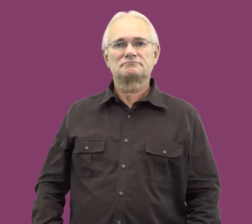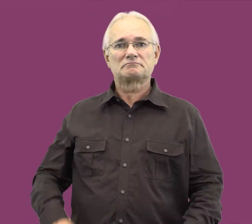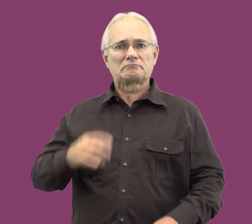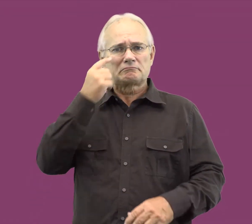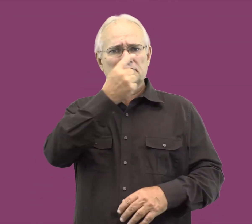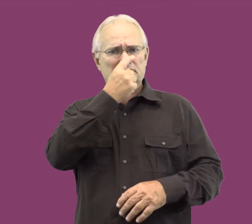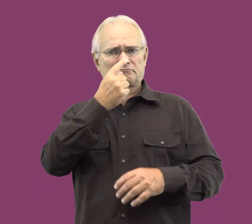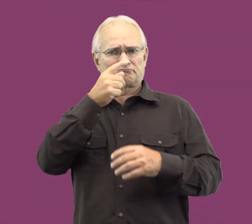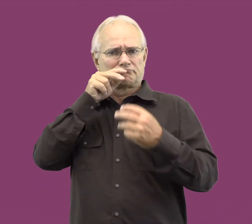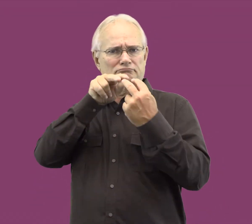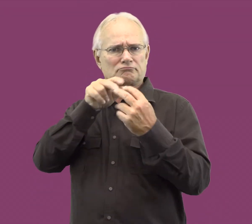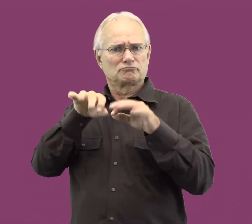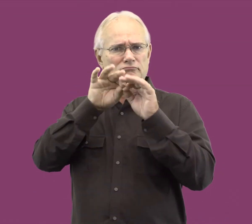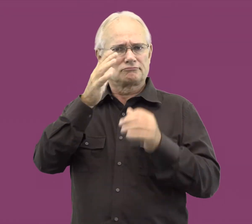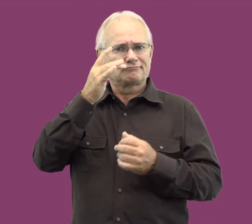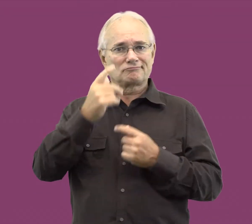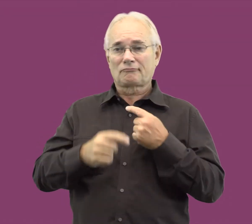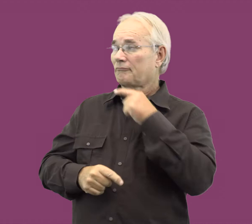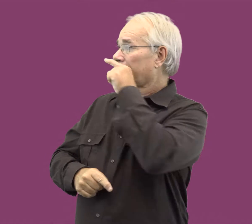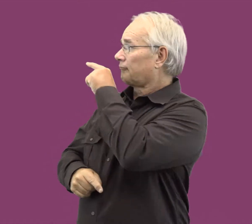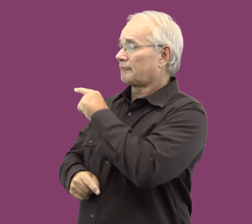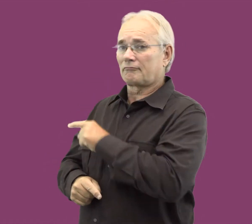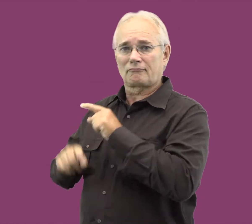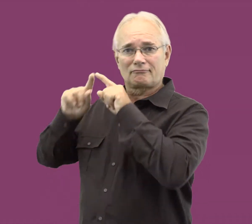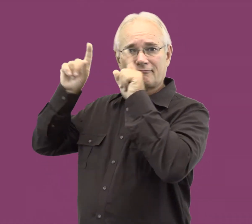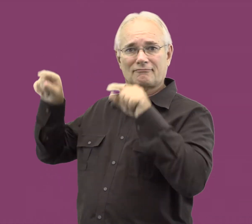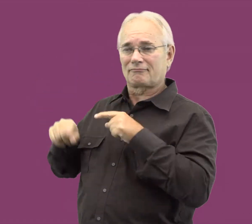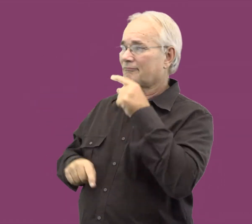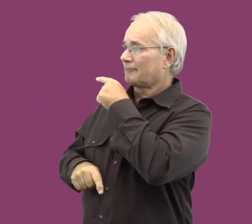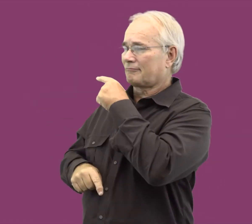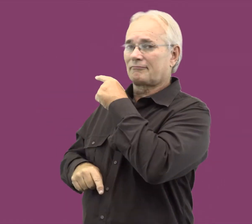Eye gaze is important for drawing attention to content on the board.